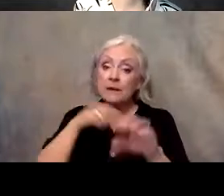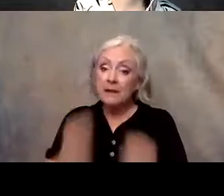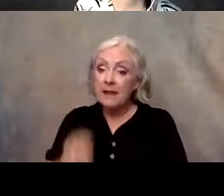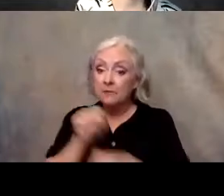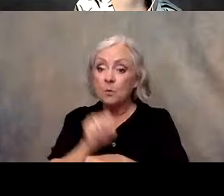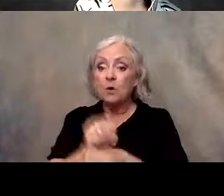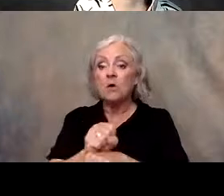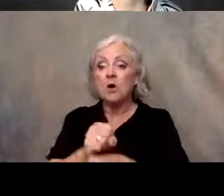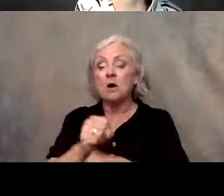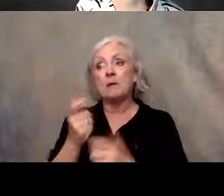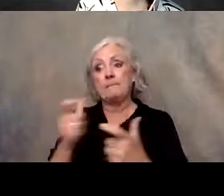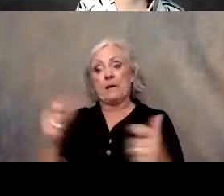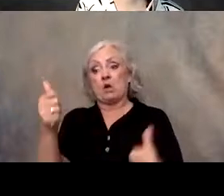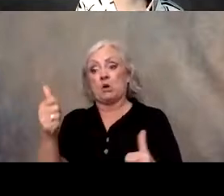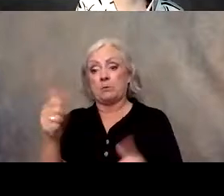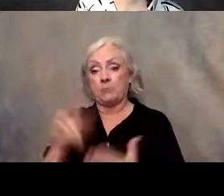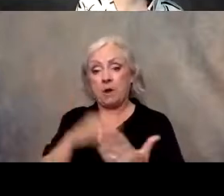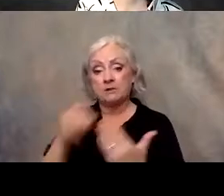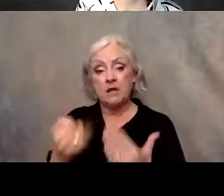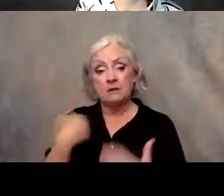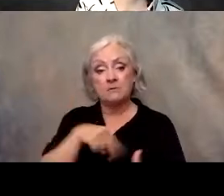this allows us to provide additional cost discounts.